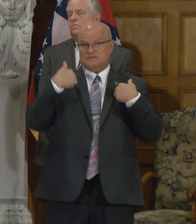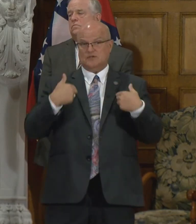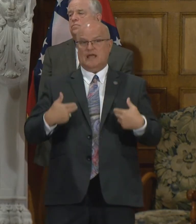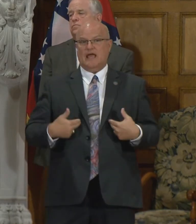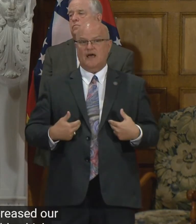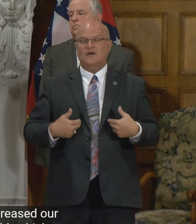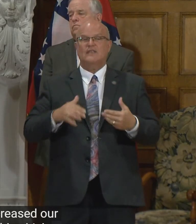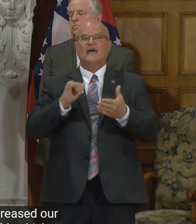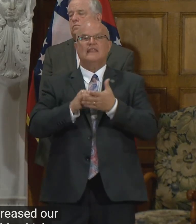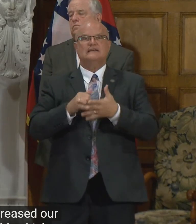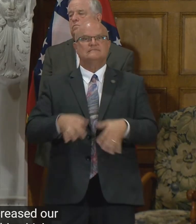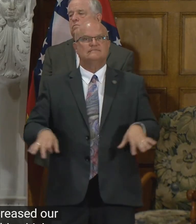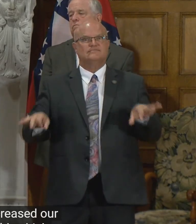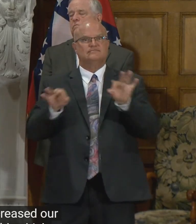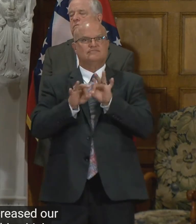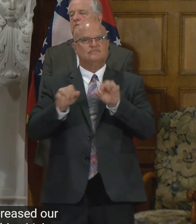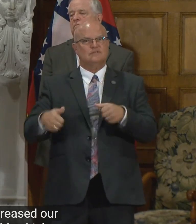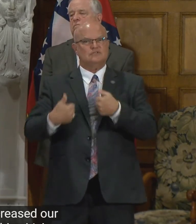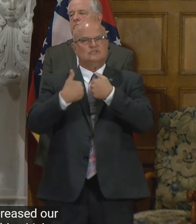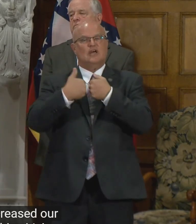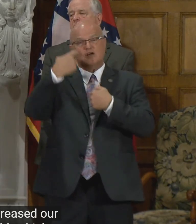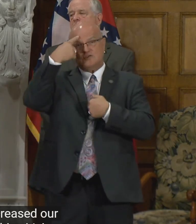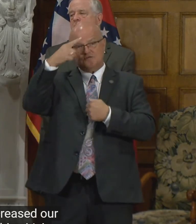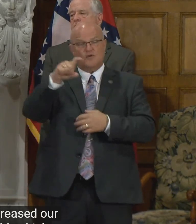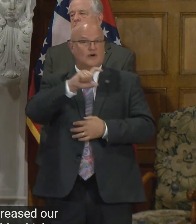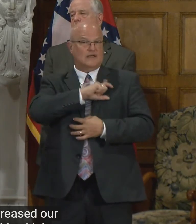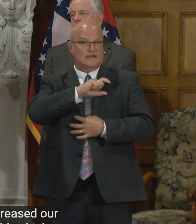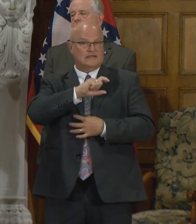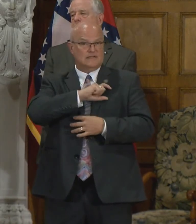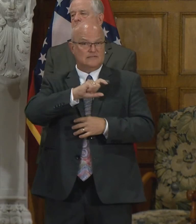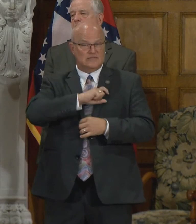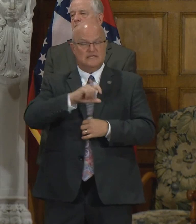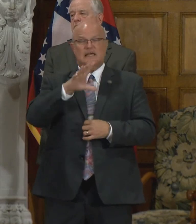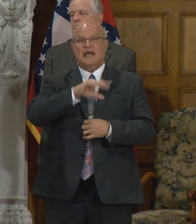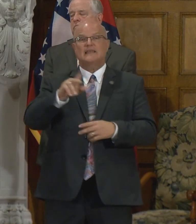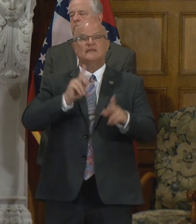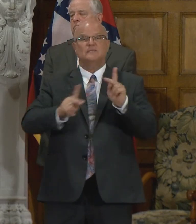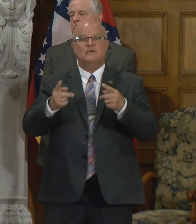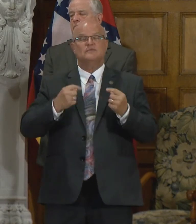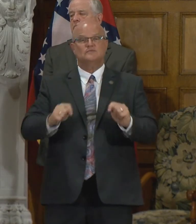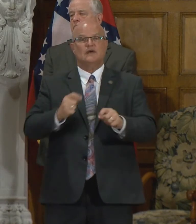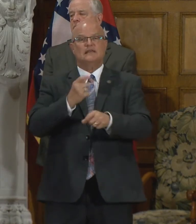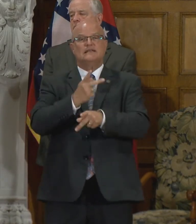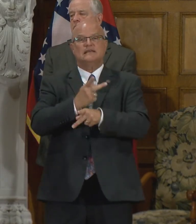which is a significant challenge for law enforcement. And those that are trying to maintain